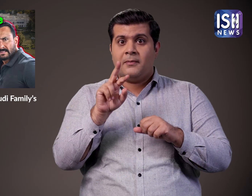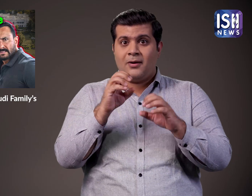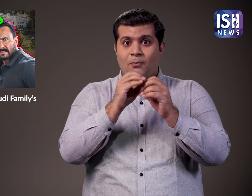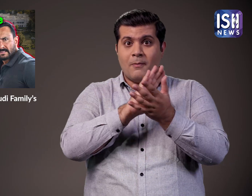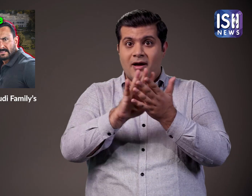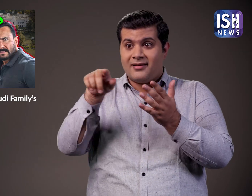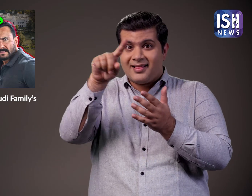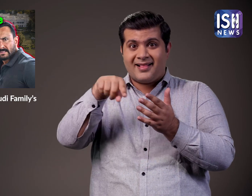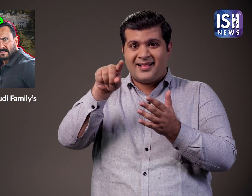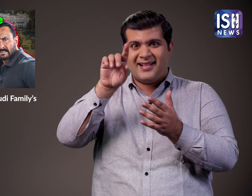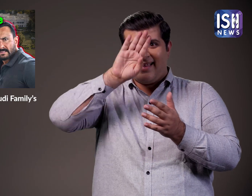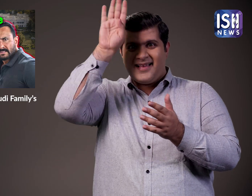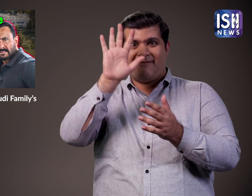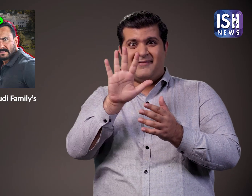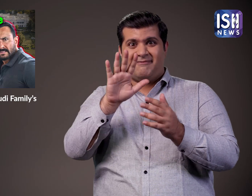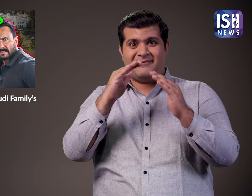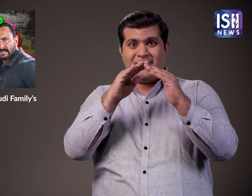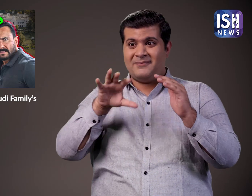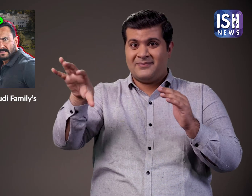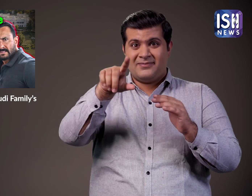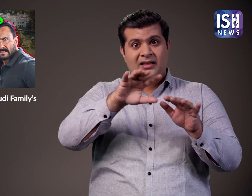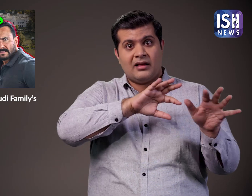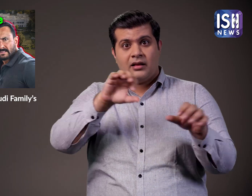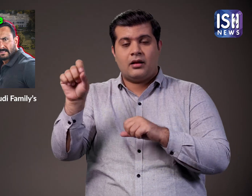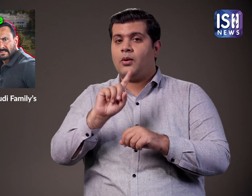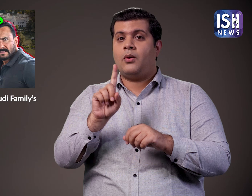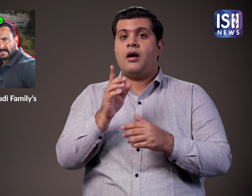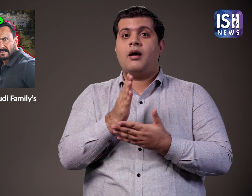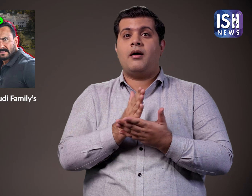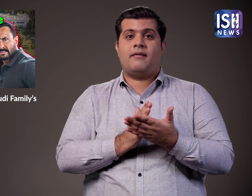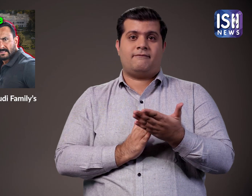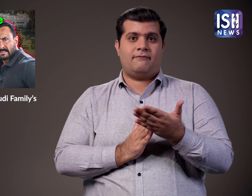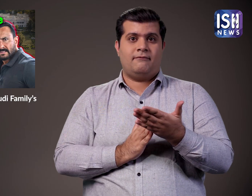The 5 properties in Bhopal are just a part of the property.